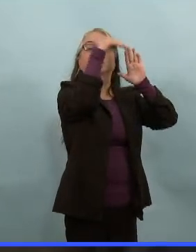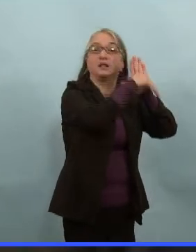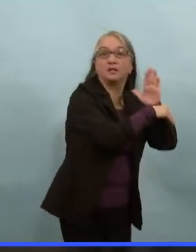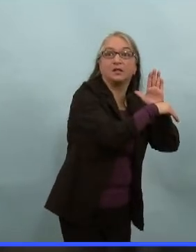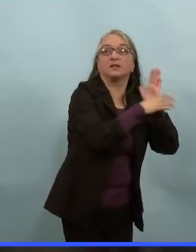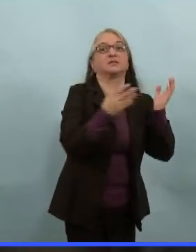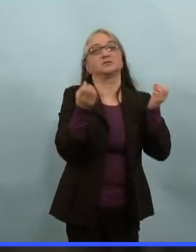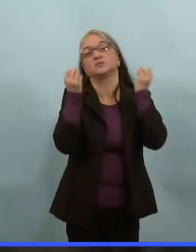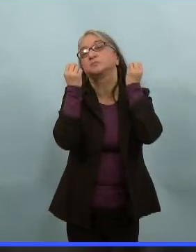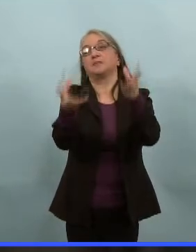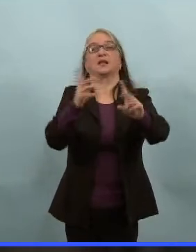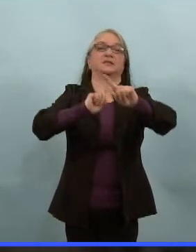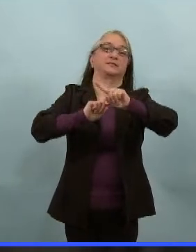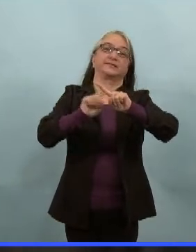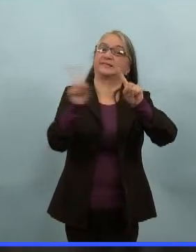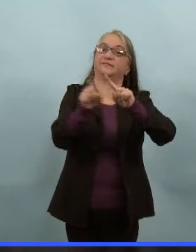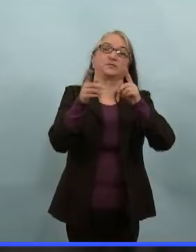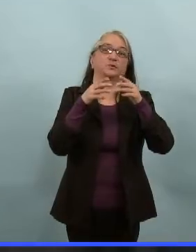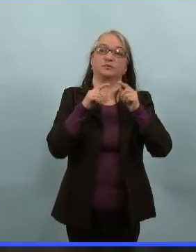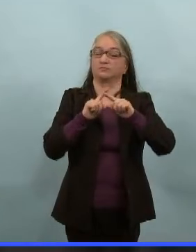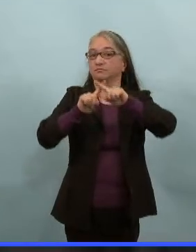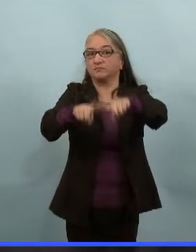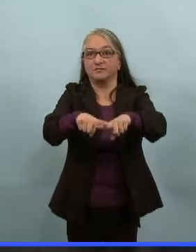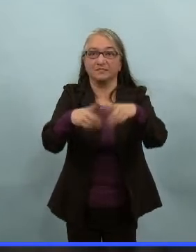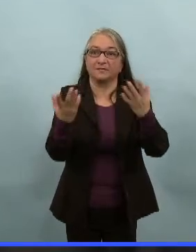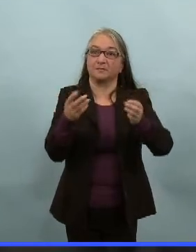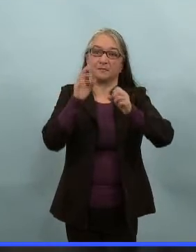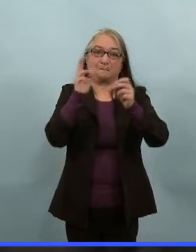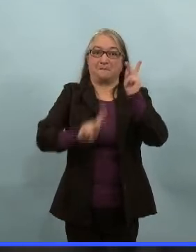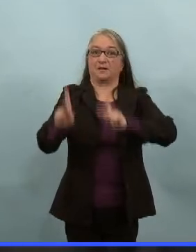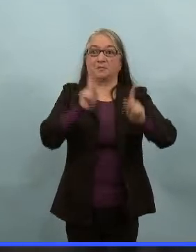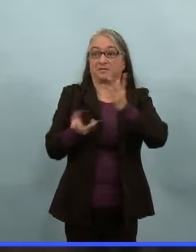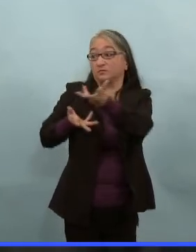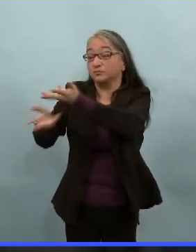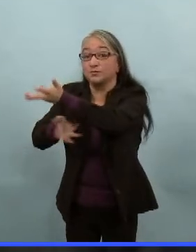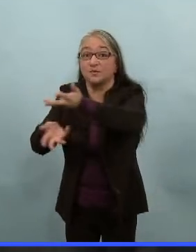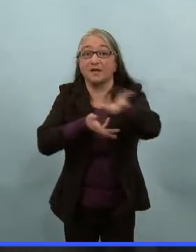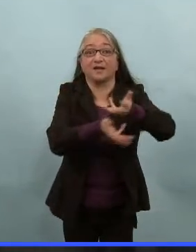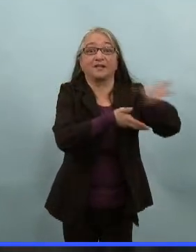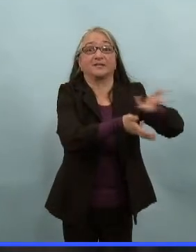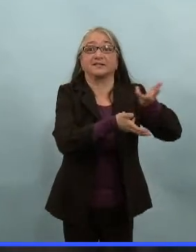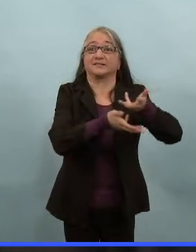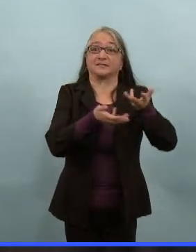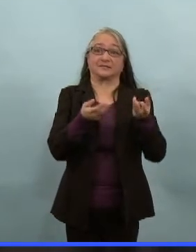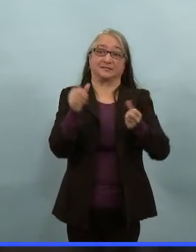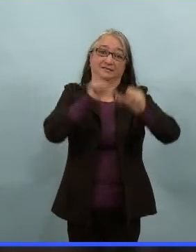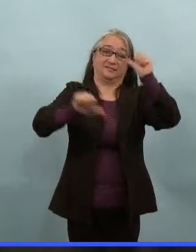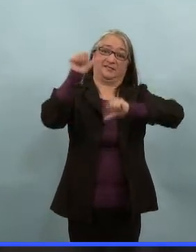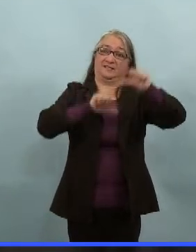on how people interact and a lot of it is on the science of it and how impactful omicron is